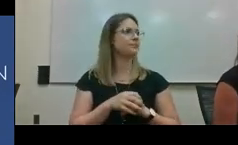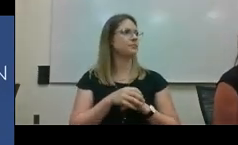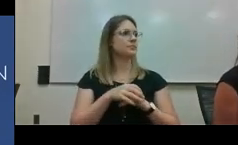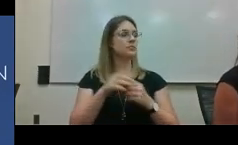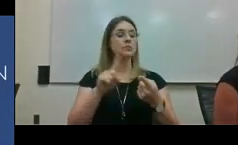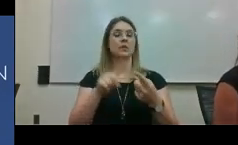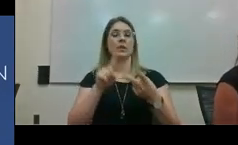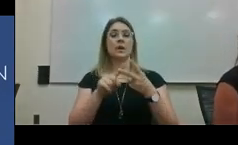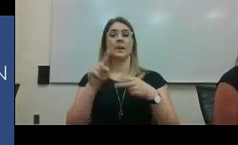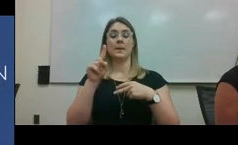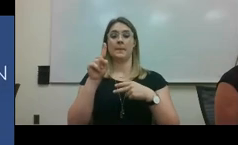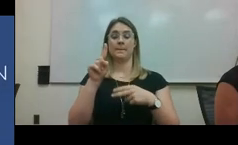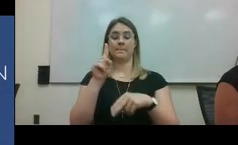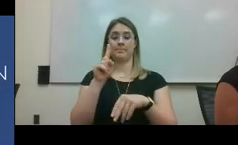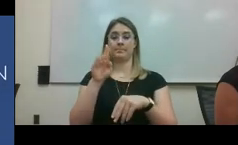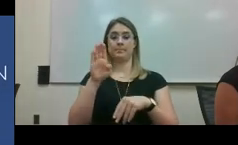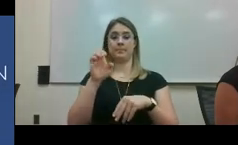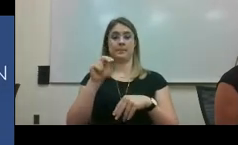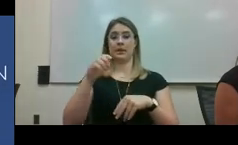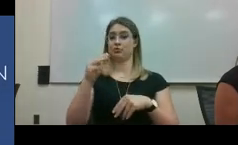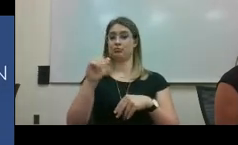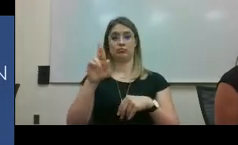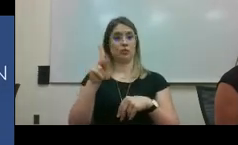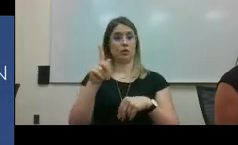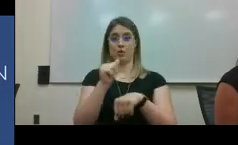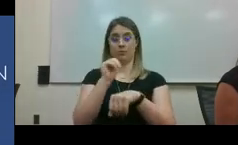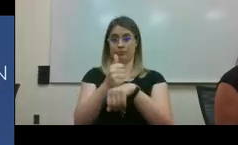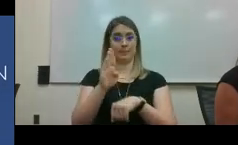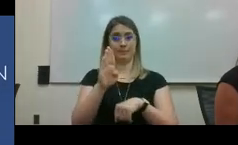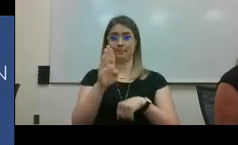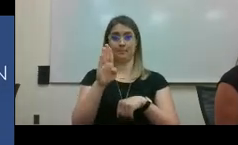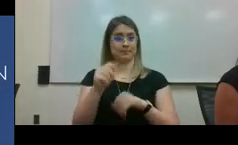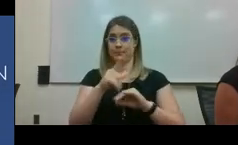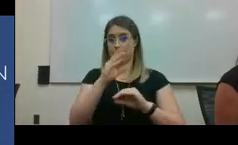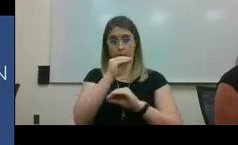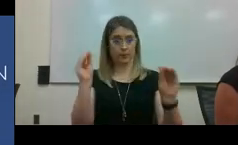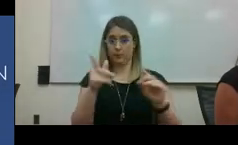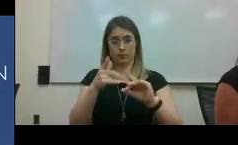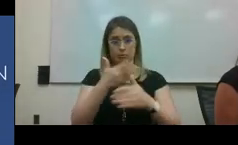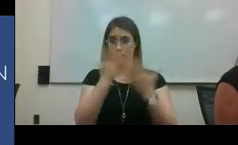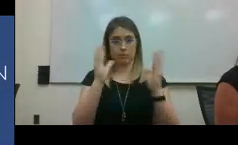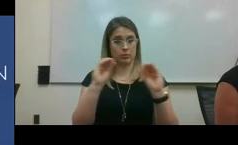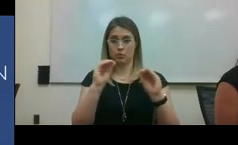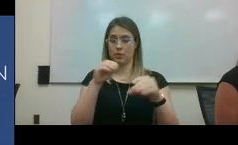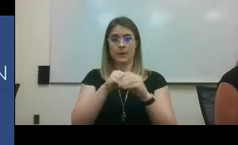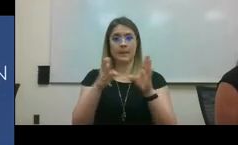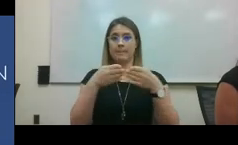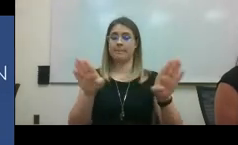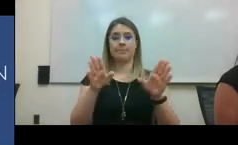So, in terms of the benchmarks, there are no benchmarks for these students. They don't exist in that in like the public school system. So, they're not counted in the mass data,